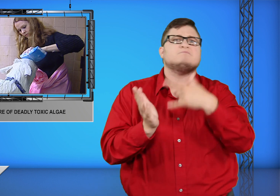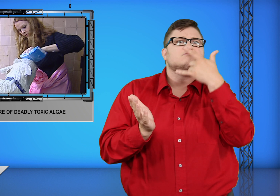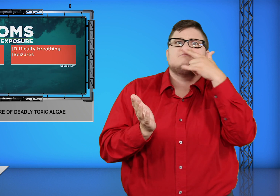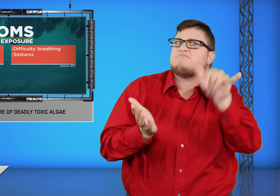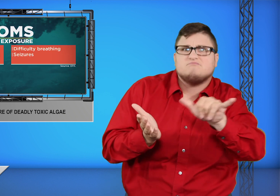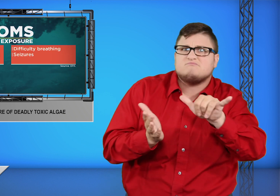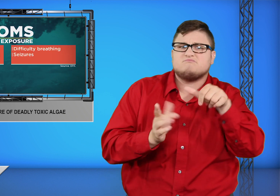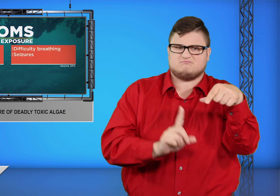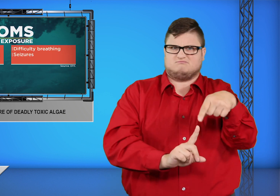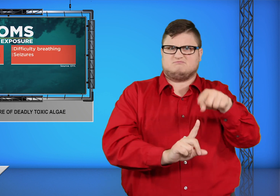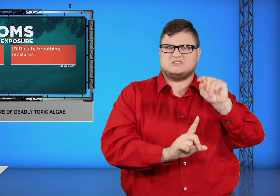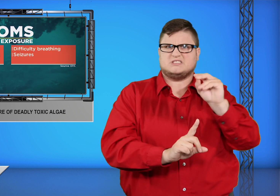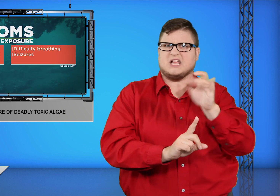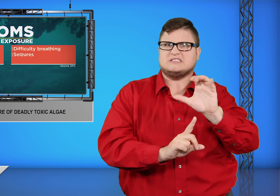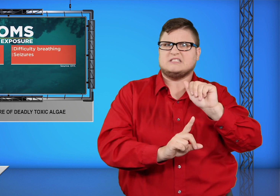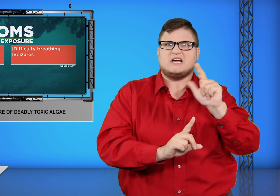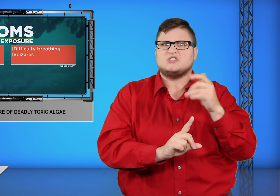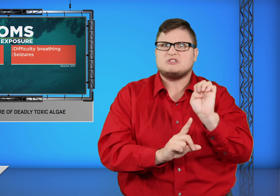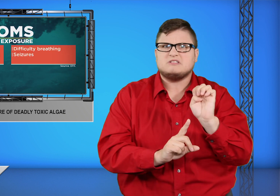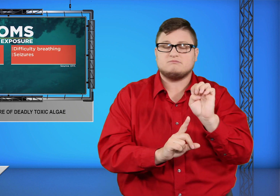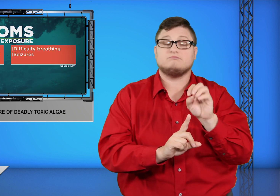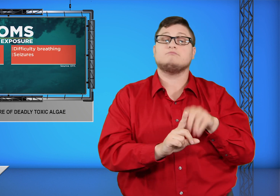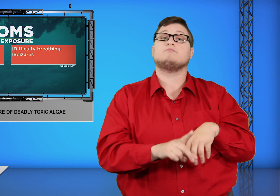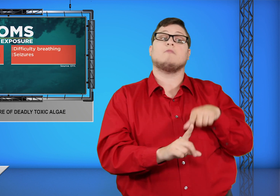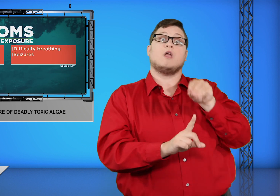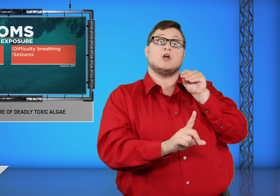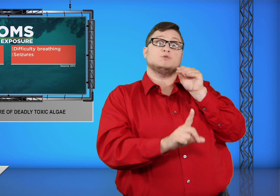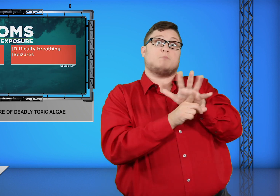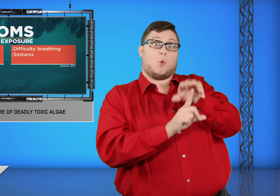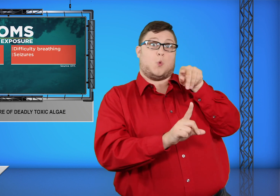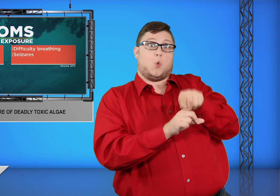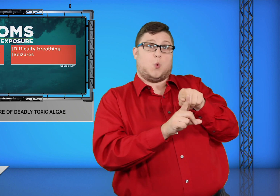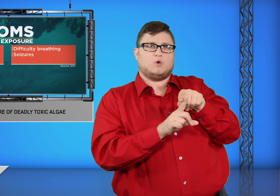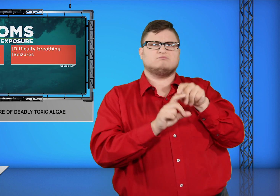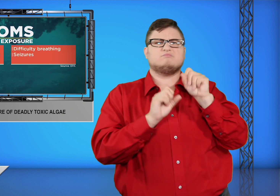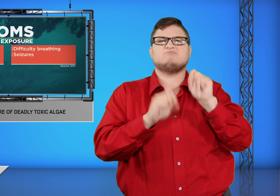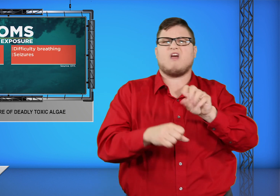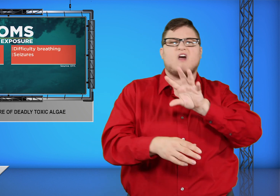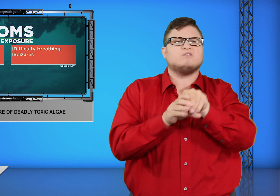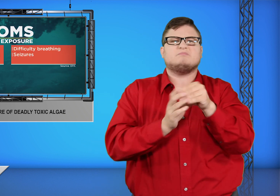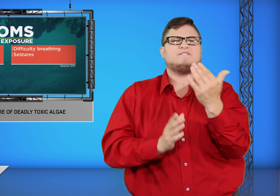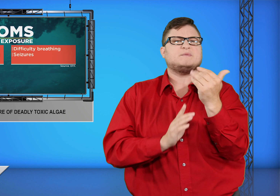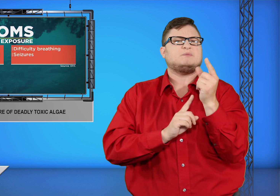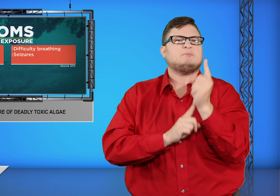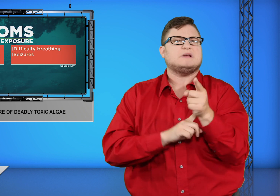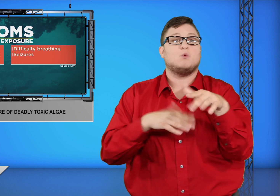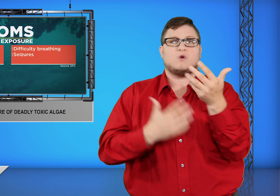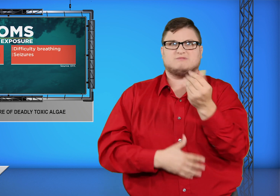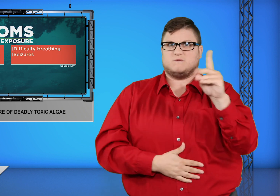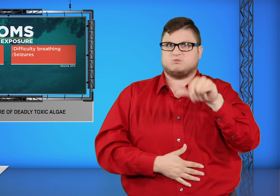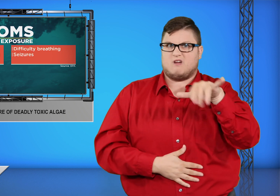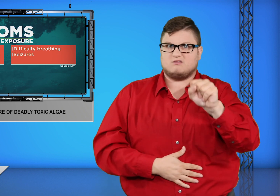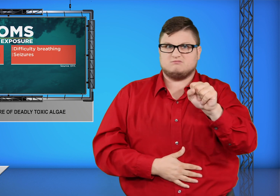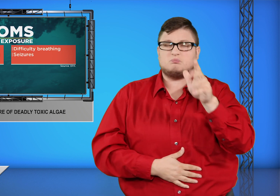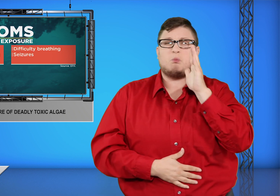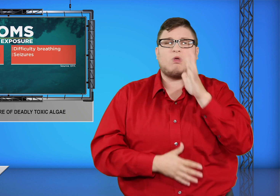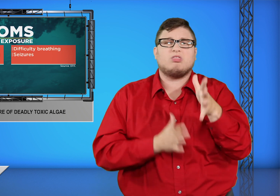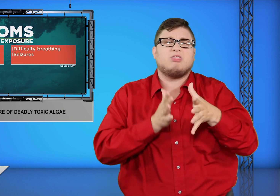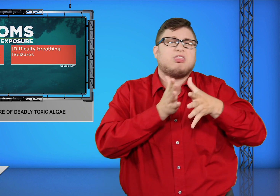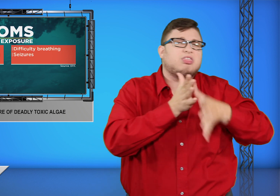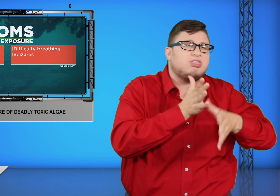Symptoms caused by toxic algae can begin within fifteen minutes or take several days.